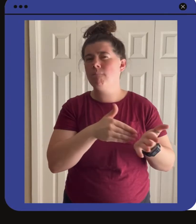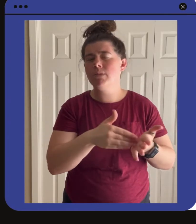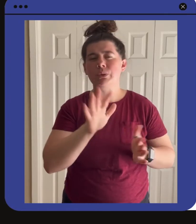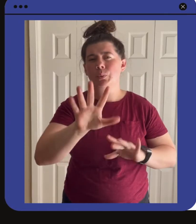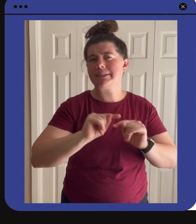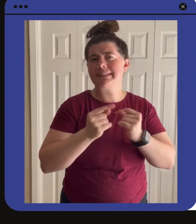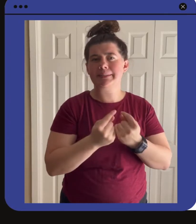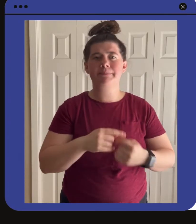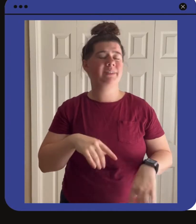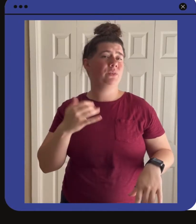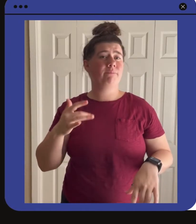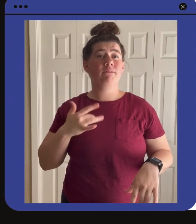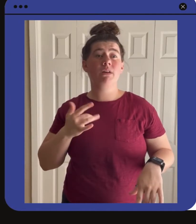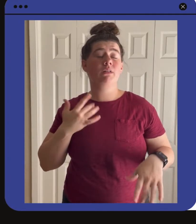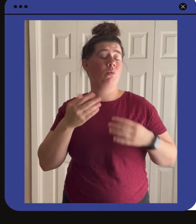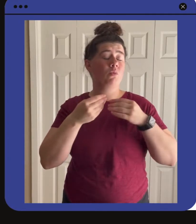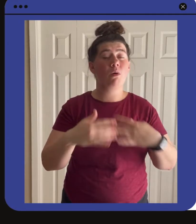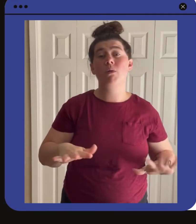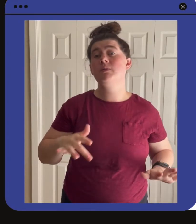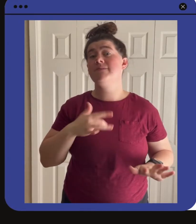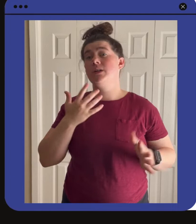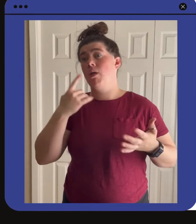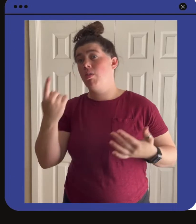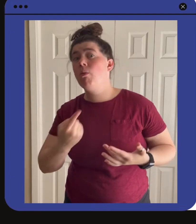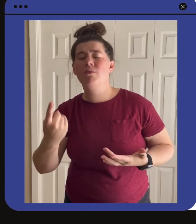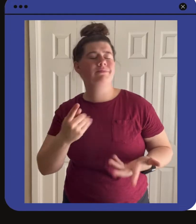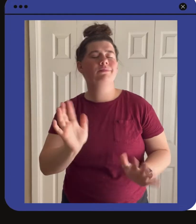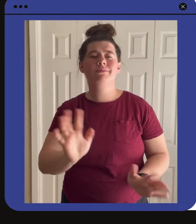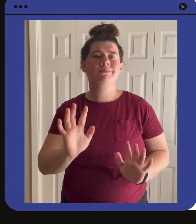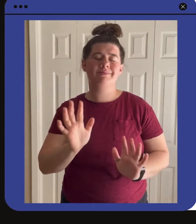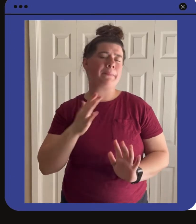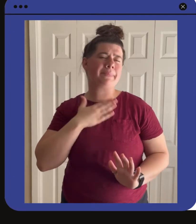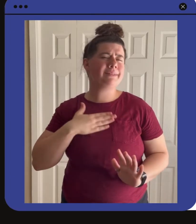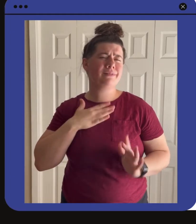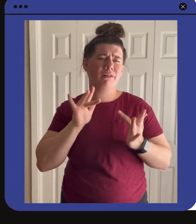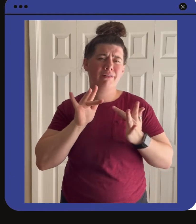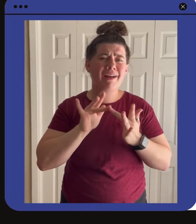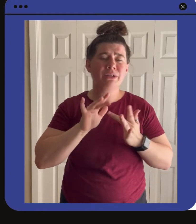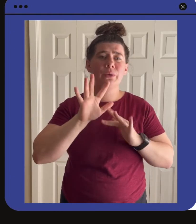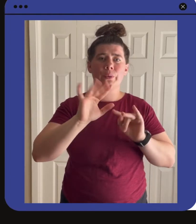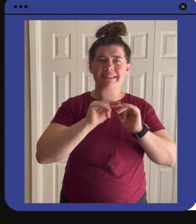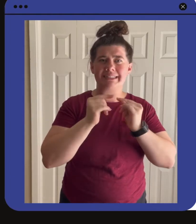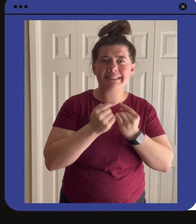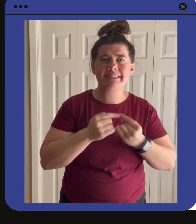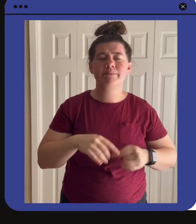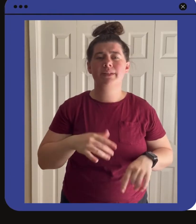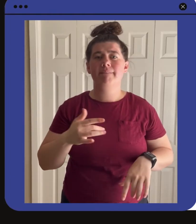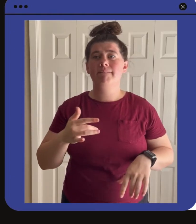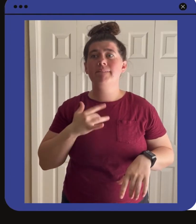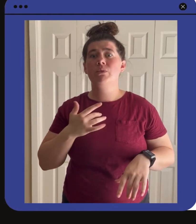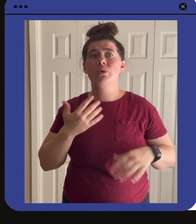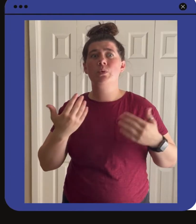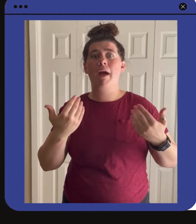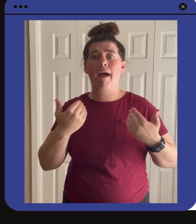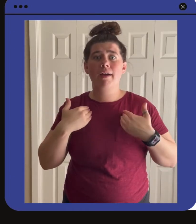Reach out to your team often as well you might feel lost or feel alone but we don't want you to feel that way contact your team